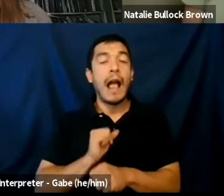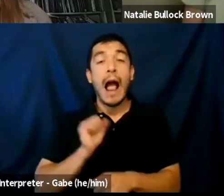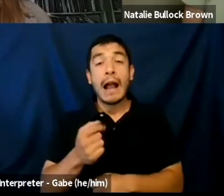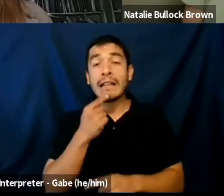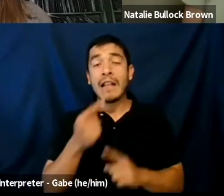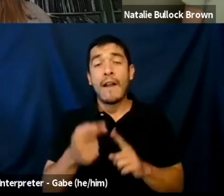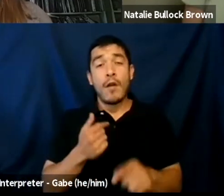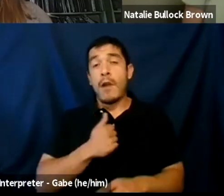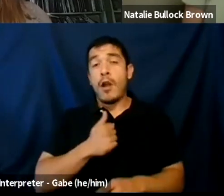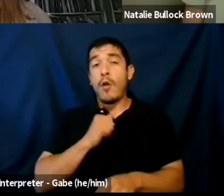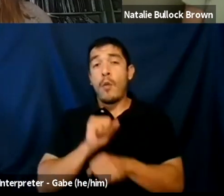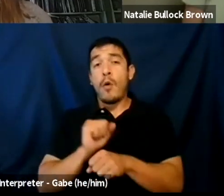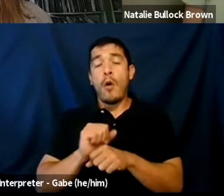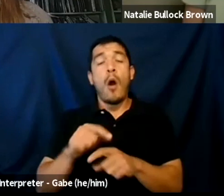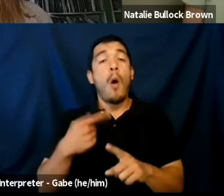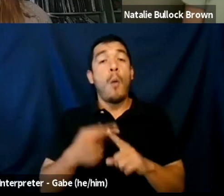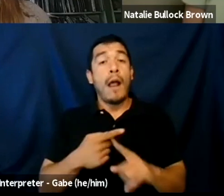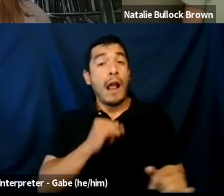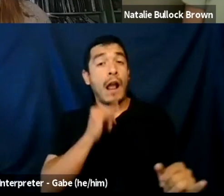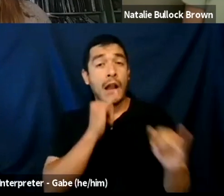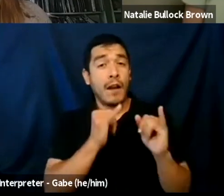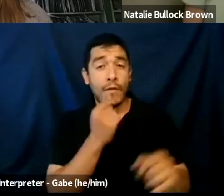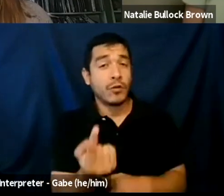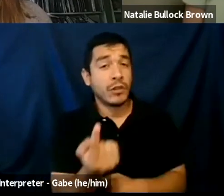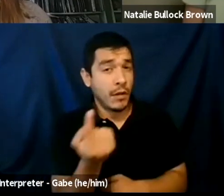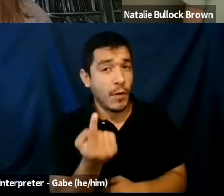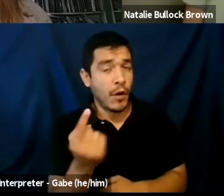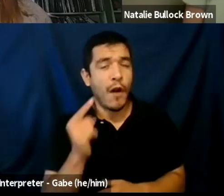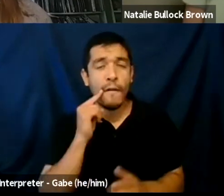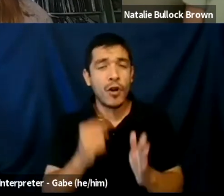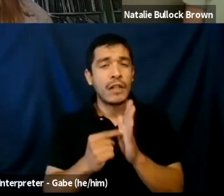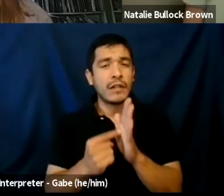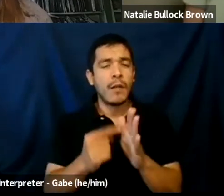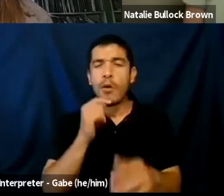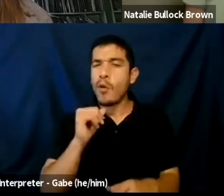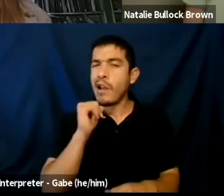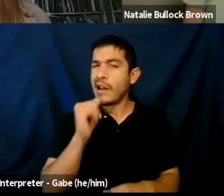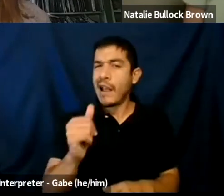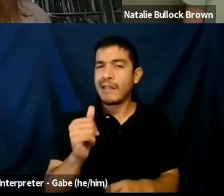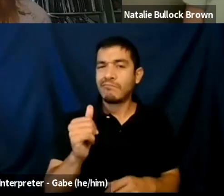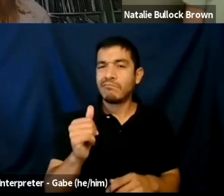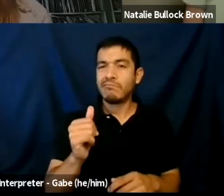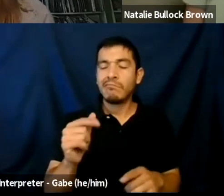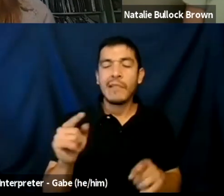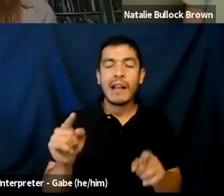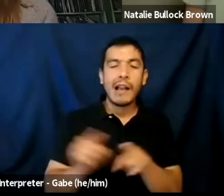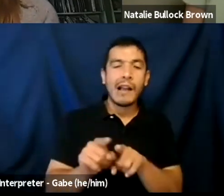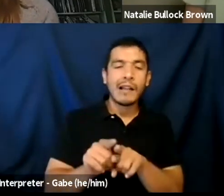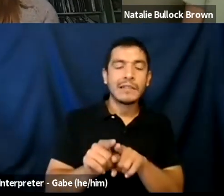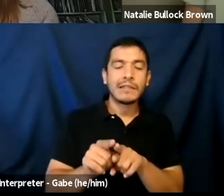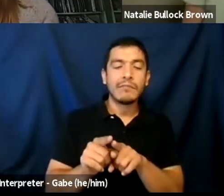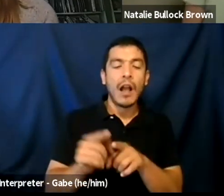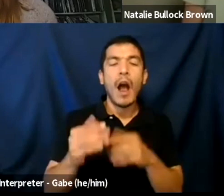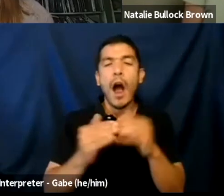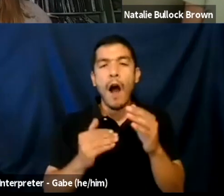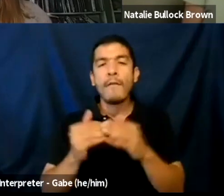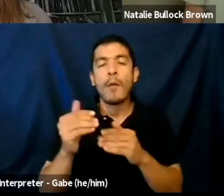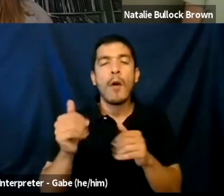when I'm interviewing someone, for example, who might not be as familiar with what it means to be in a Human Rights Watch reports,